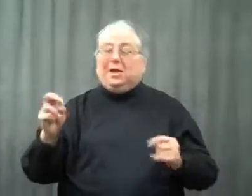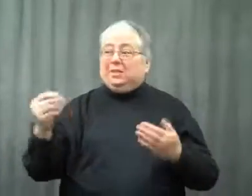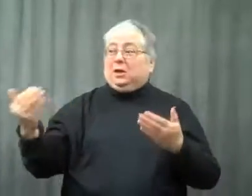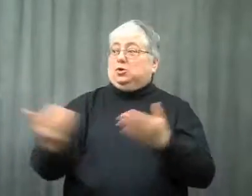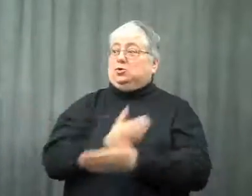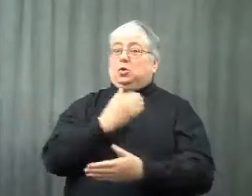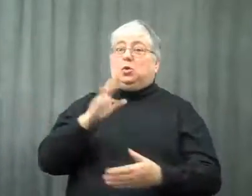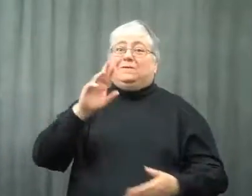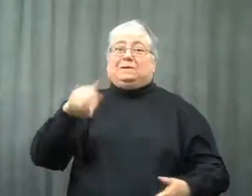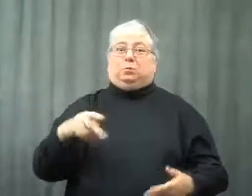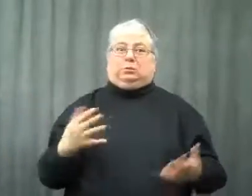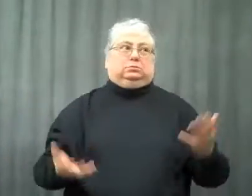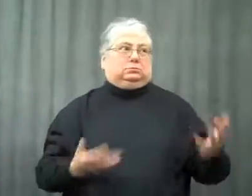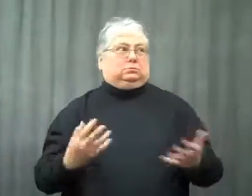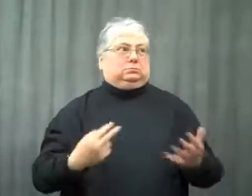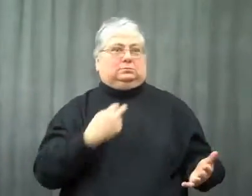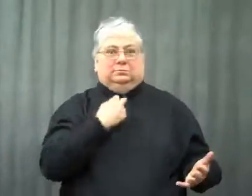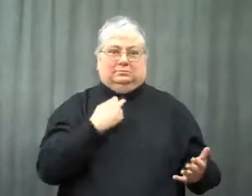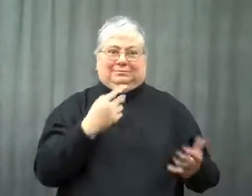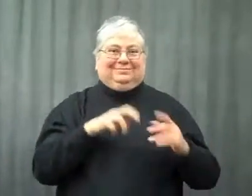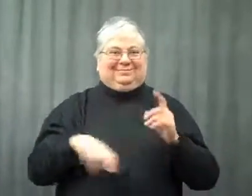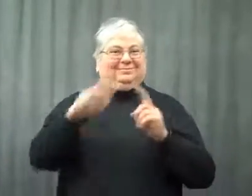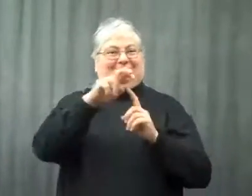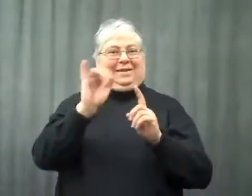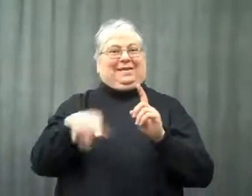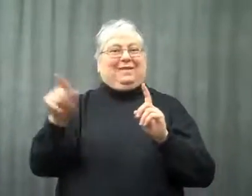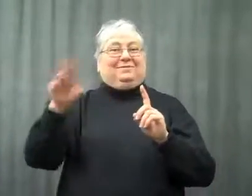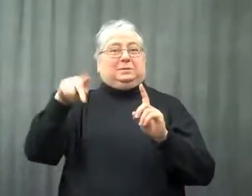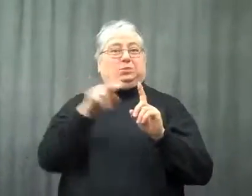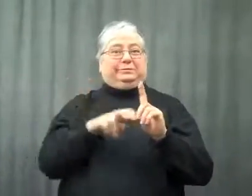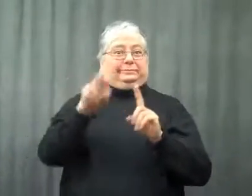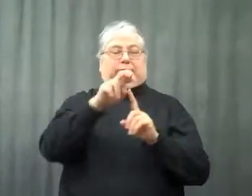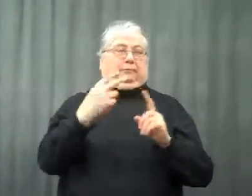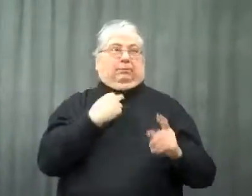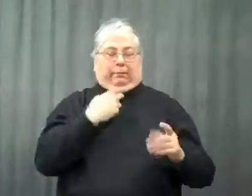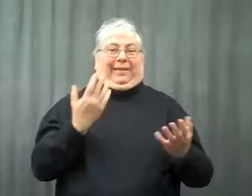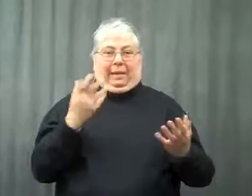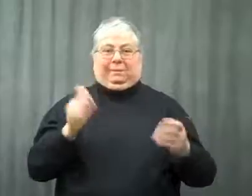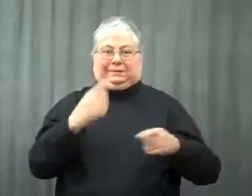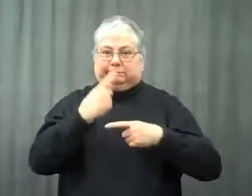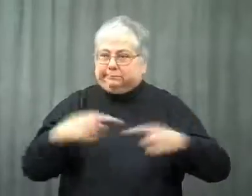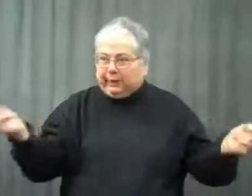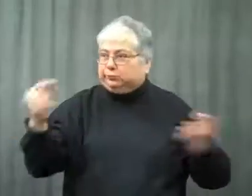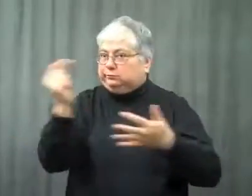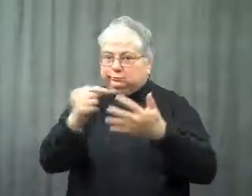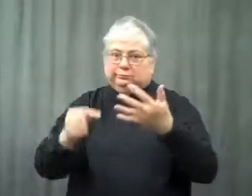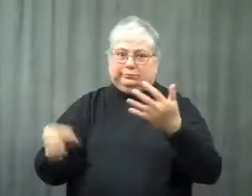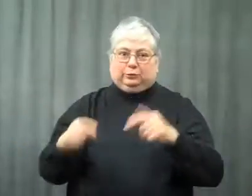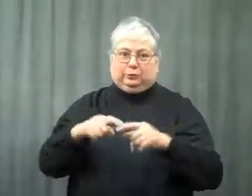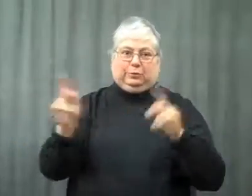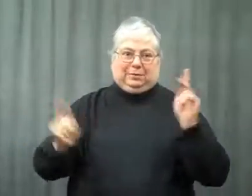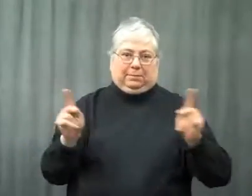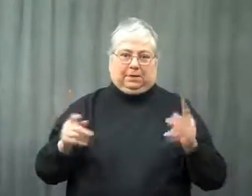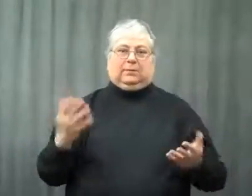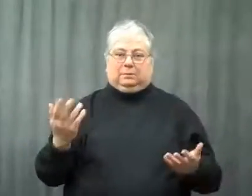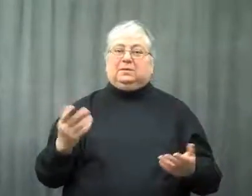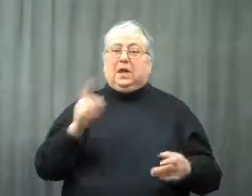The new Vice President, the Vice President that suceeded Mubarak was left to make the announcement to the people.